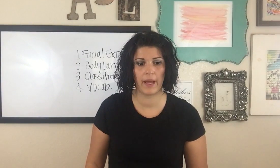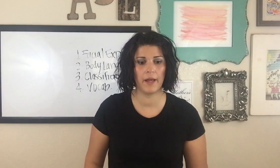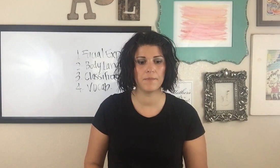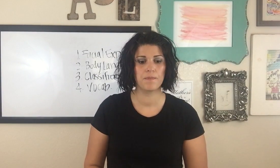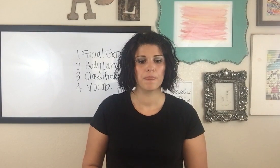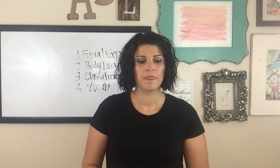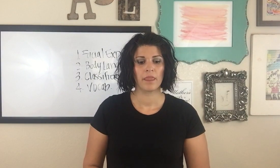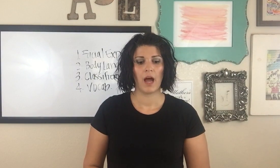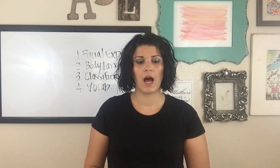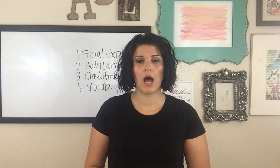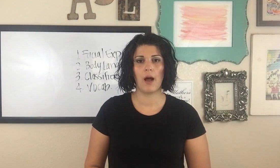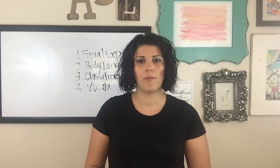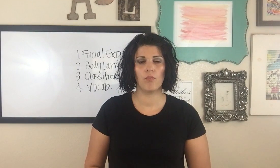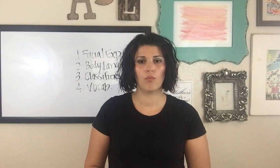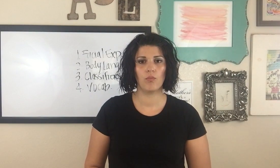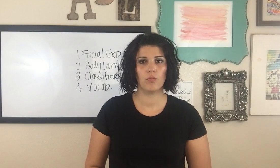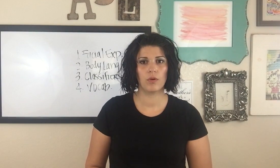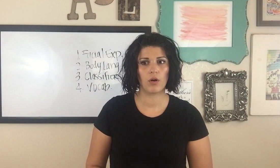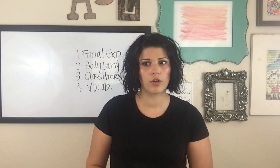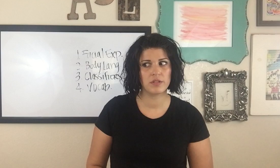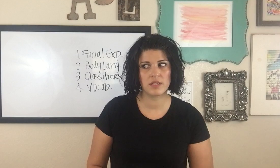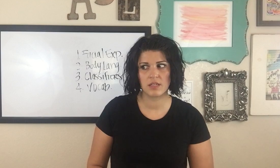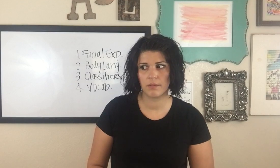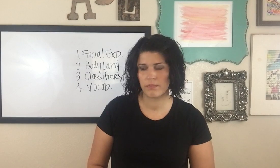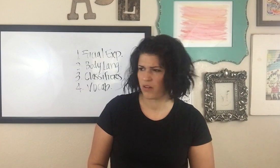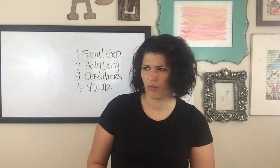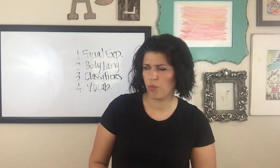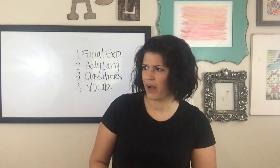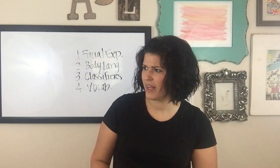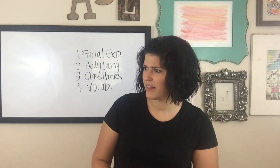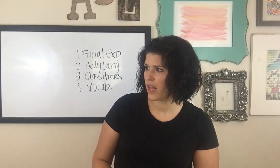Okay. Um, are you see something? What?